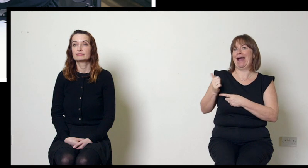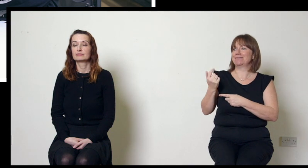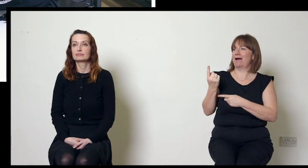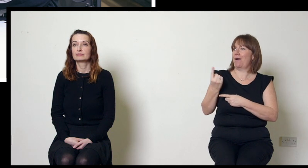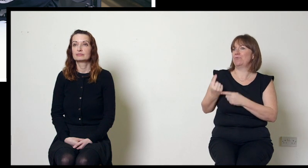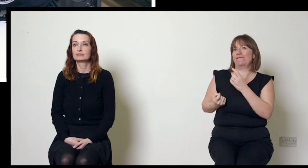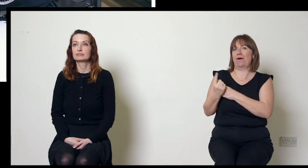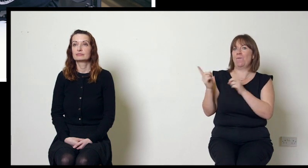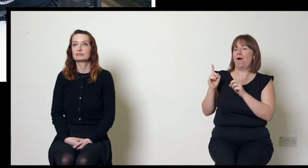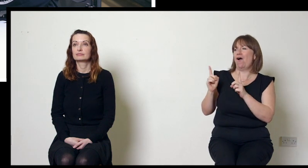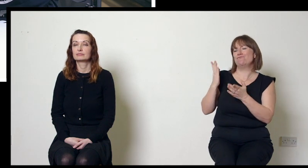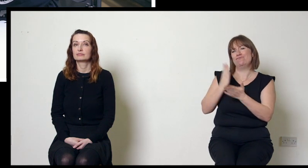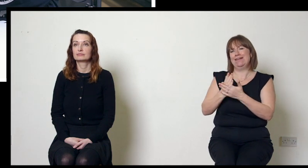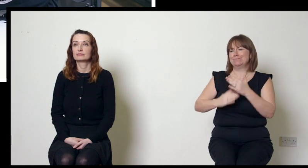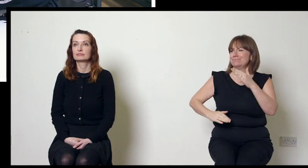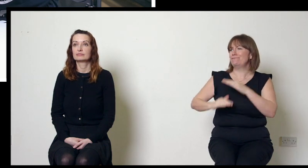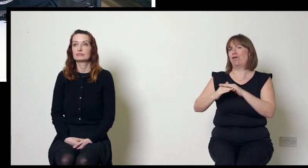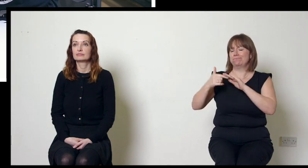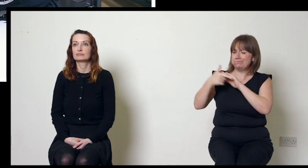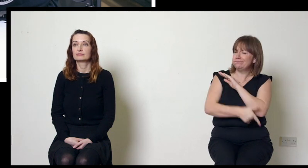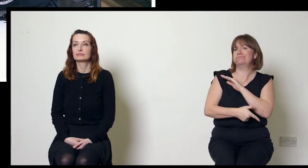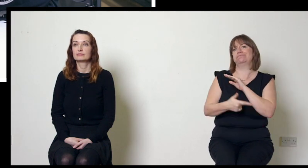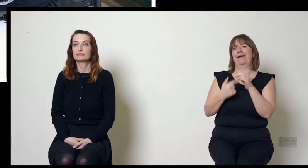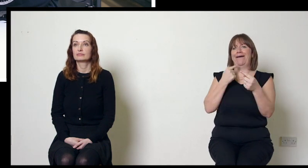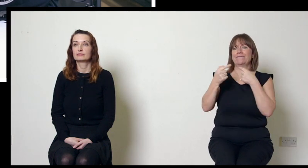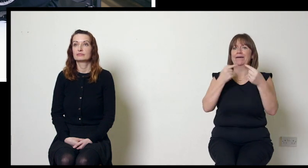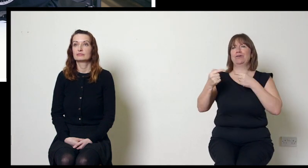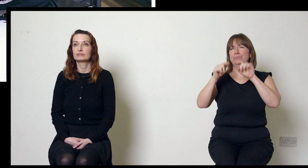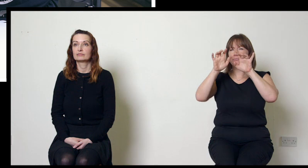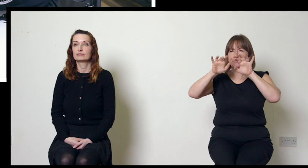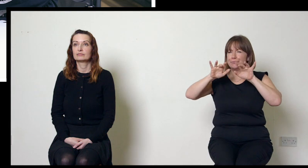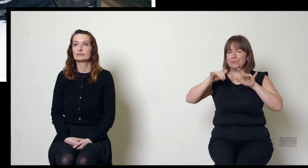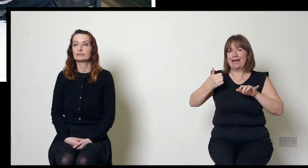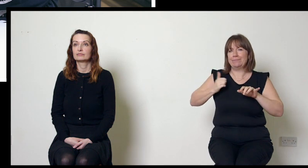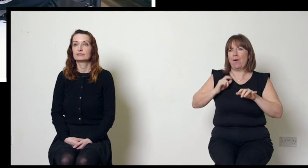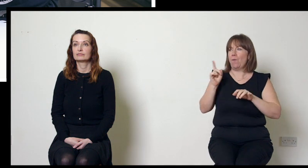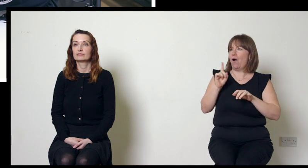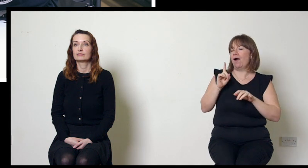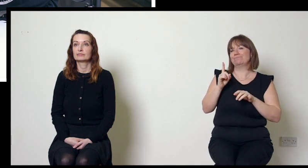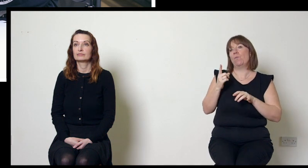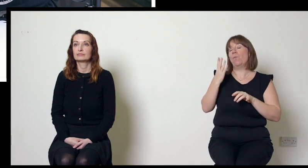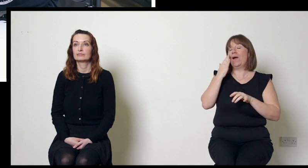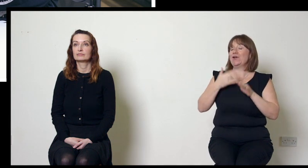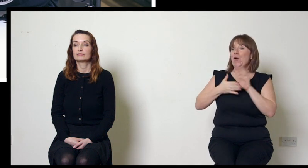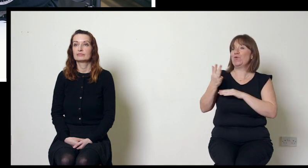it's just been really explicit on, and write as much as you can about what people will experience. When I go to an event, I like to know when I can leg it